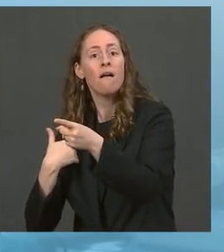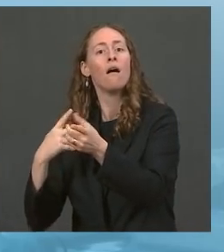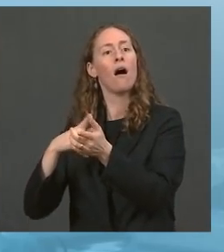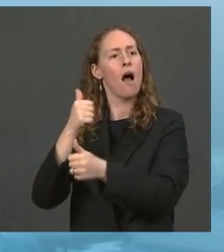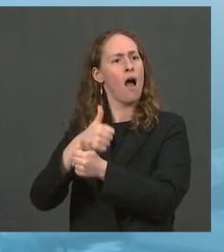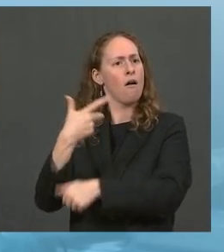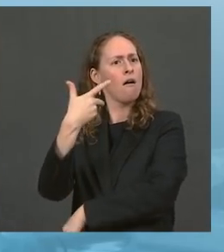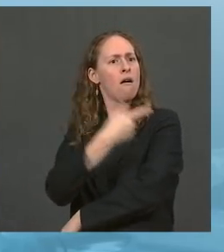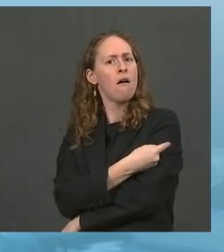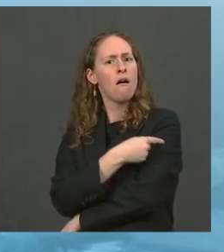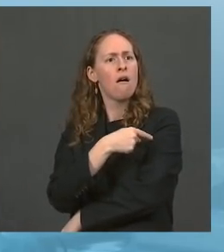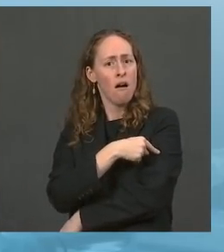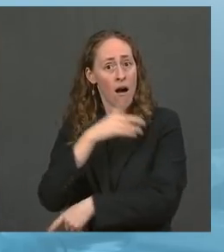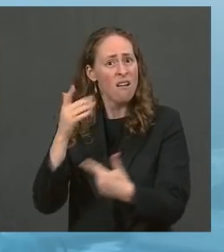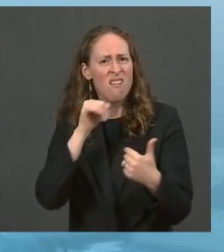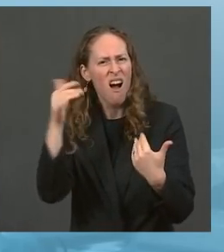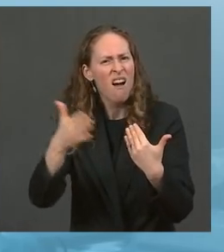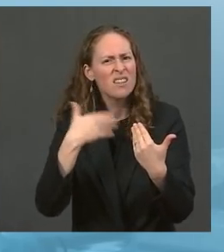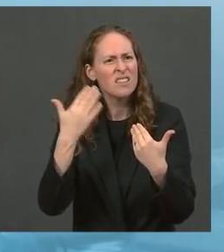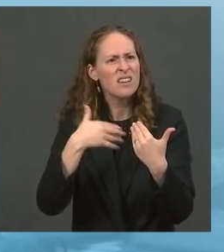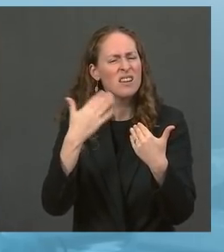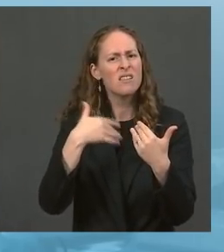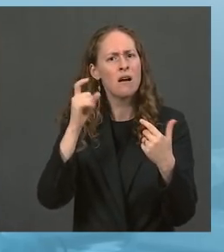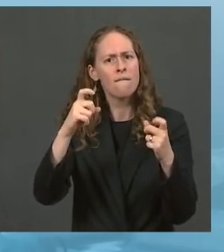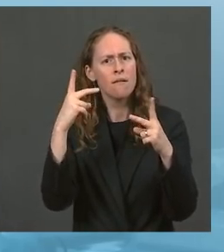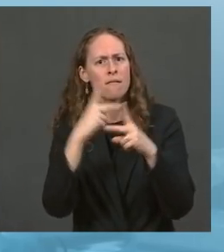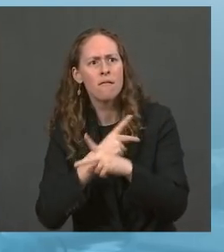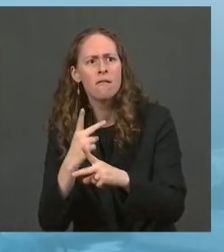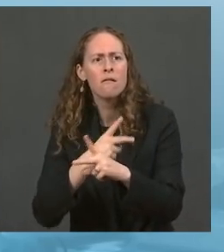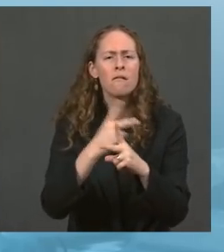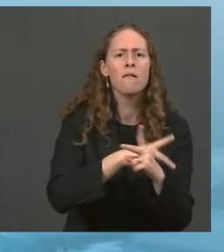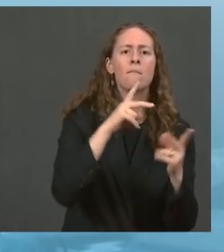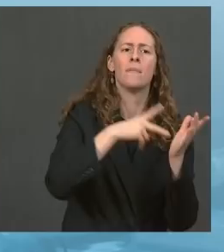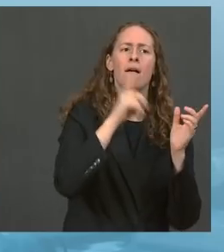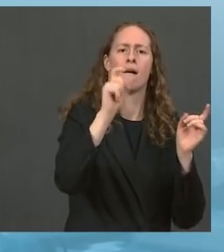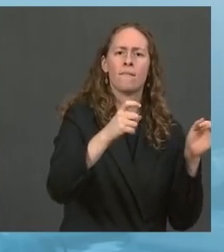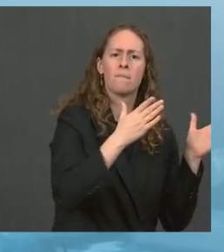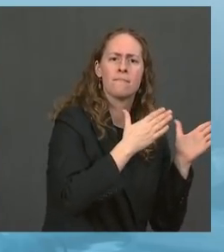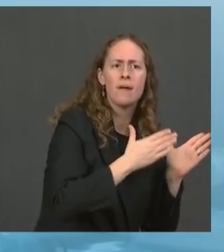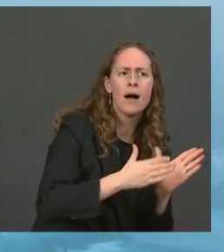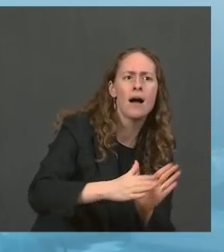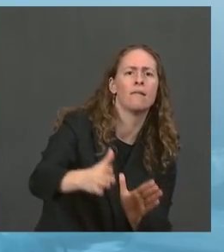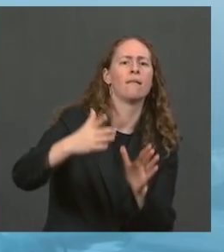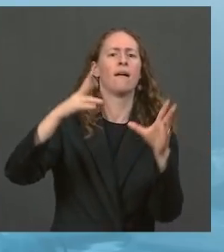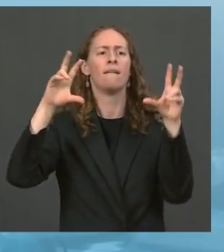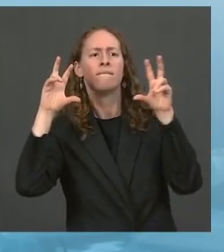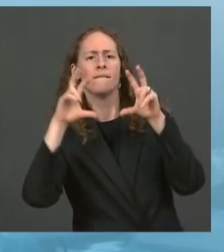That's why we need to significantly step up our investment in helping countries get shots in arms.